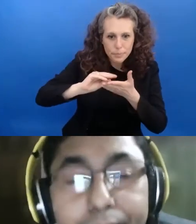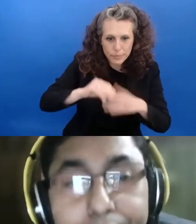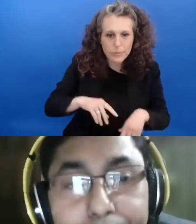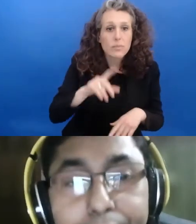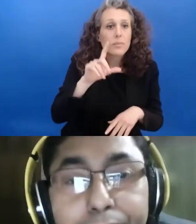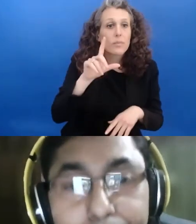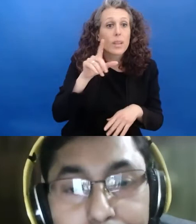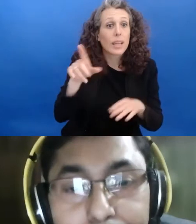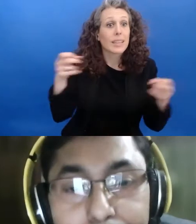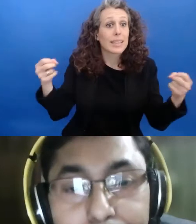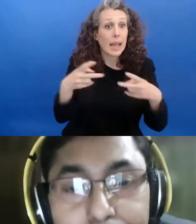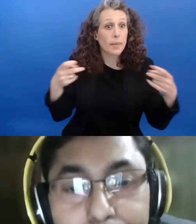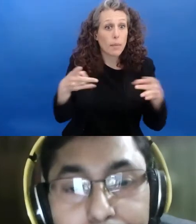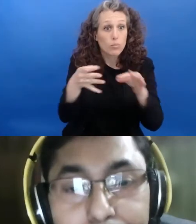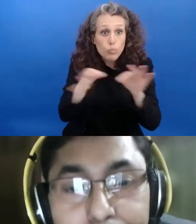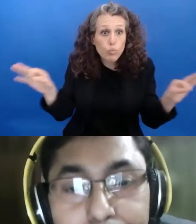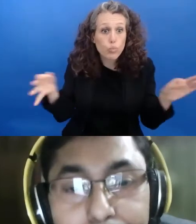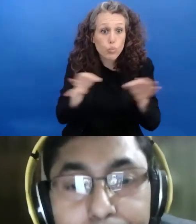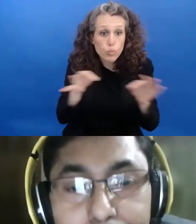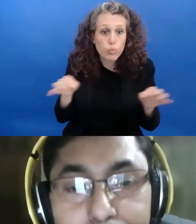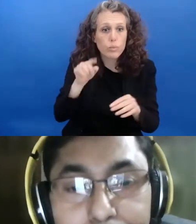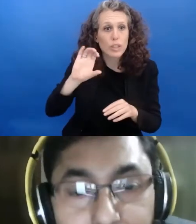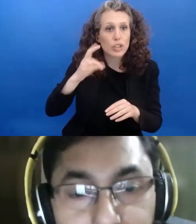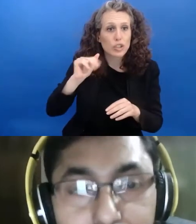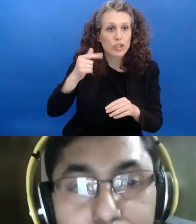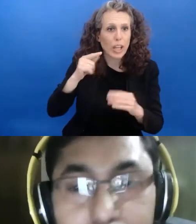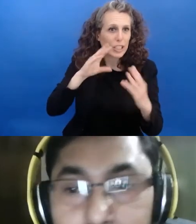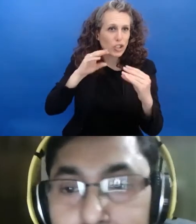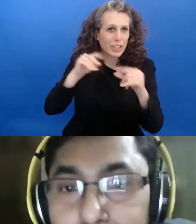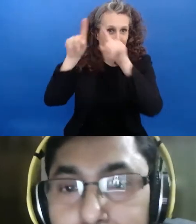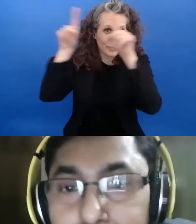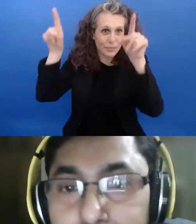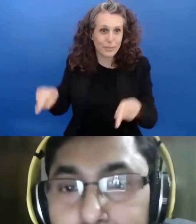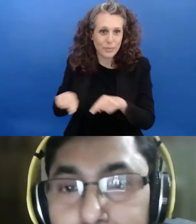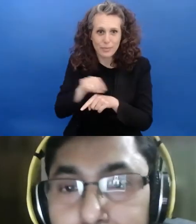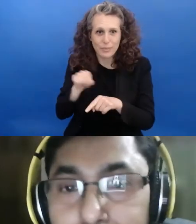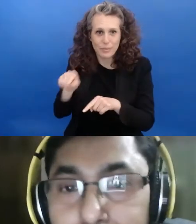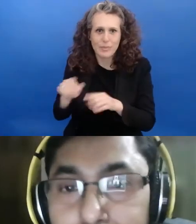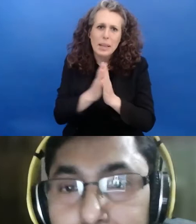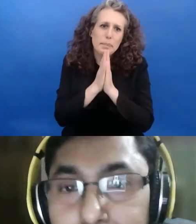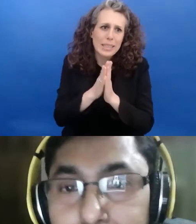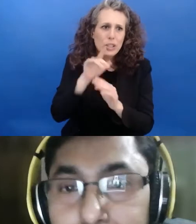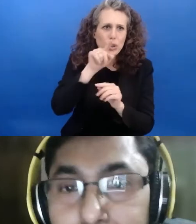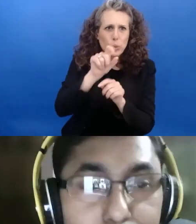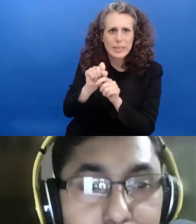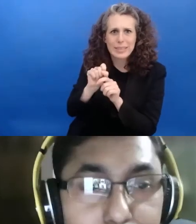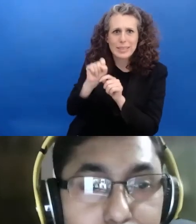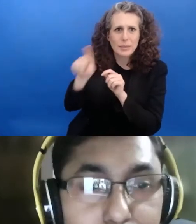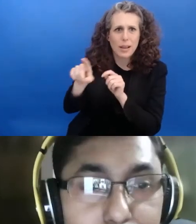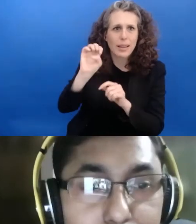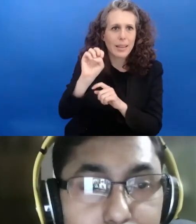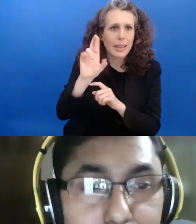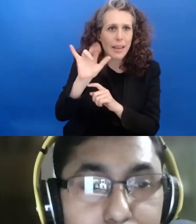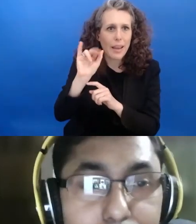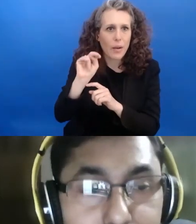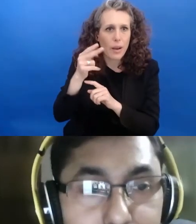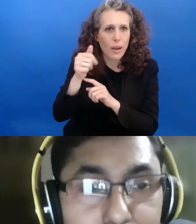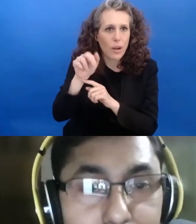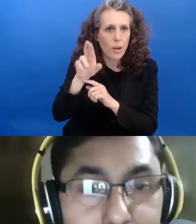um please email aaron hardin whose email is in the chat box if you have any questions along the way